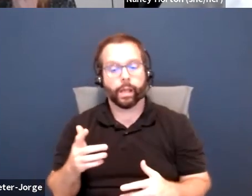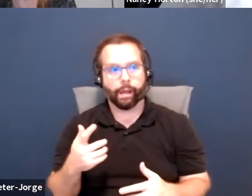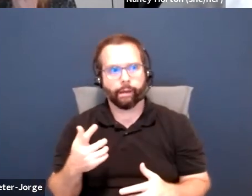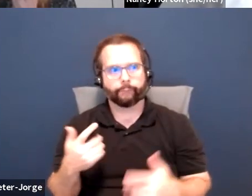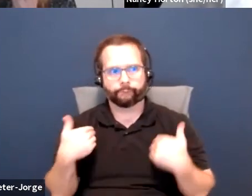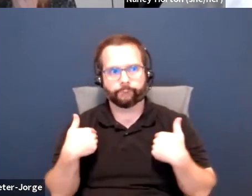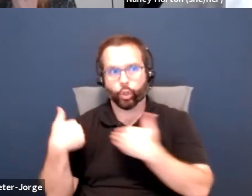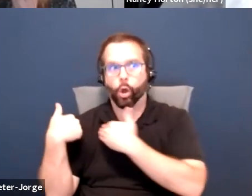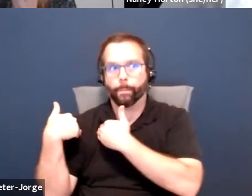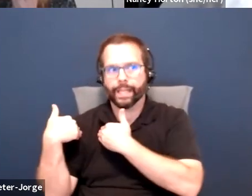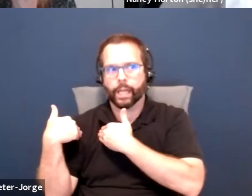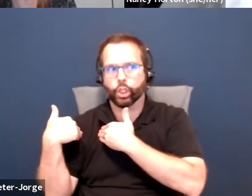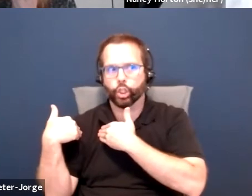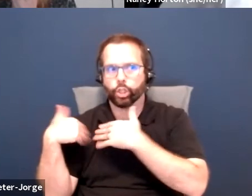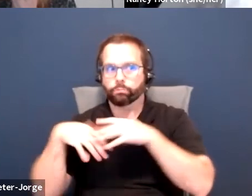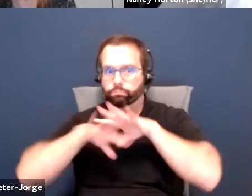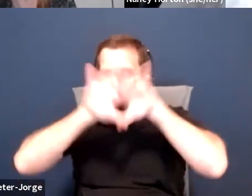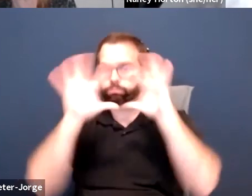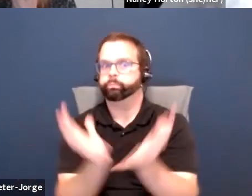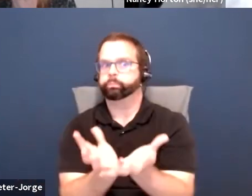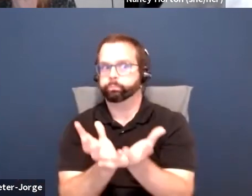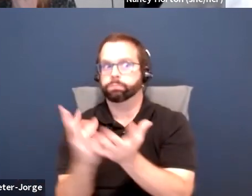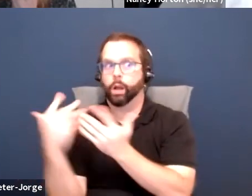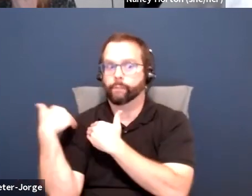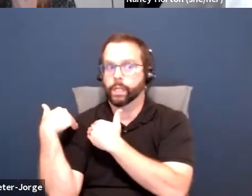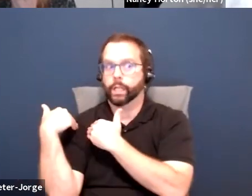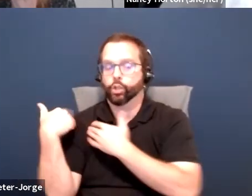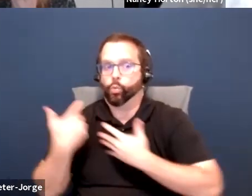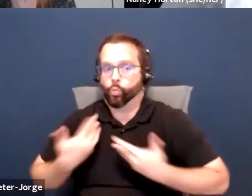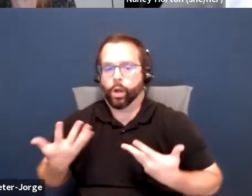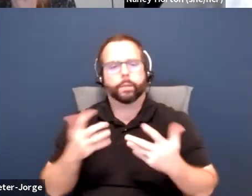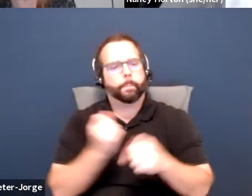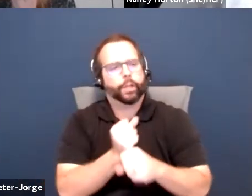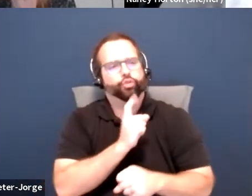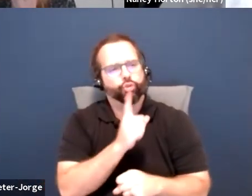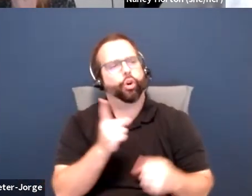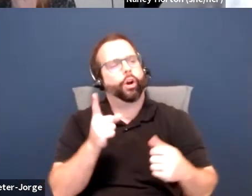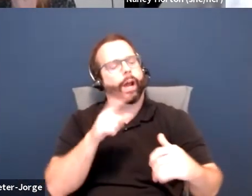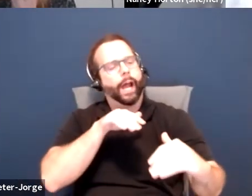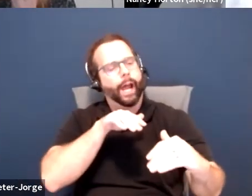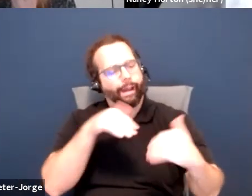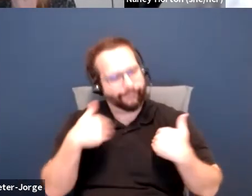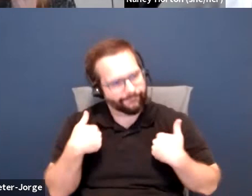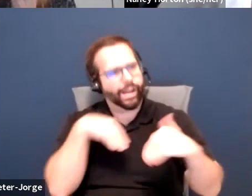think I would stress here is that this sort of overarching obligation to